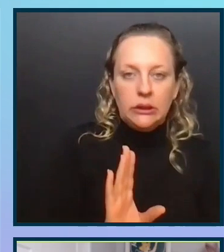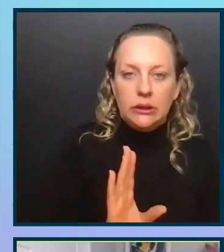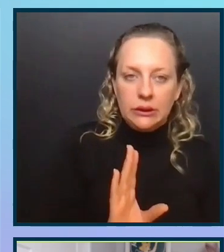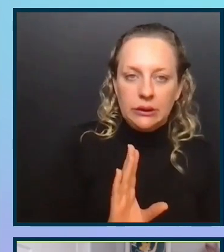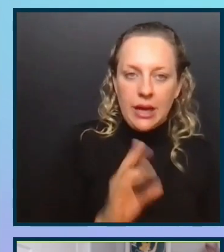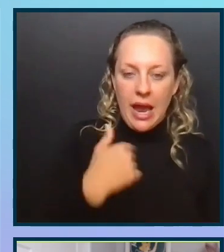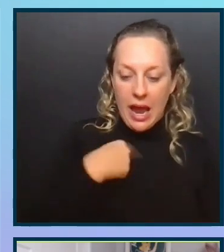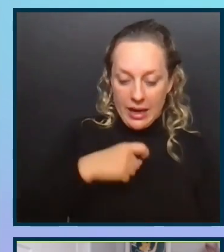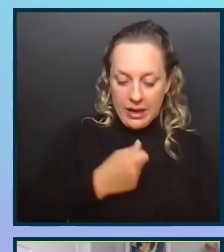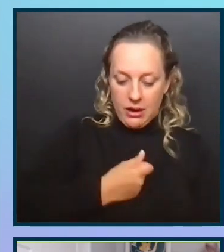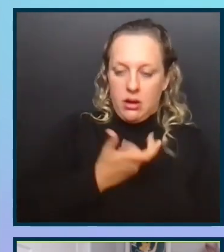to use the and well.